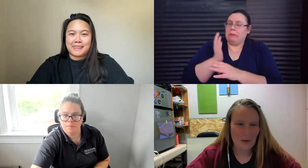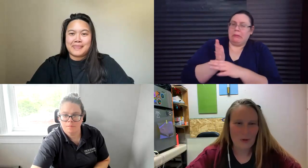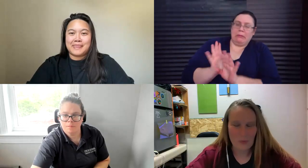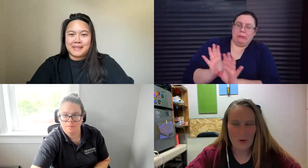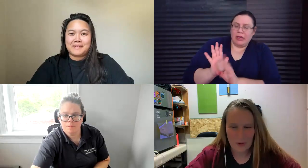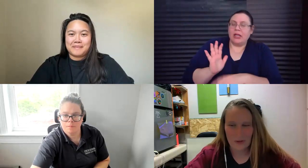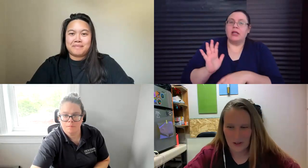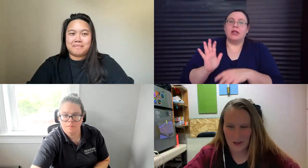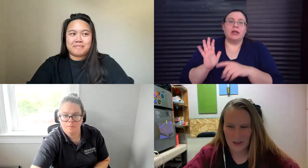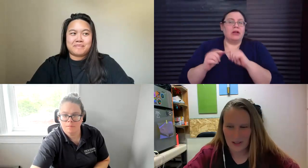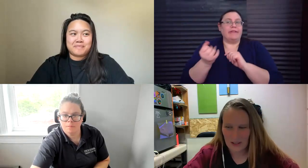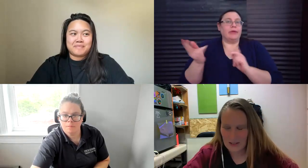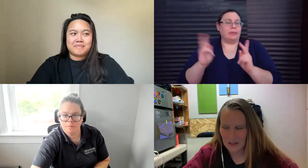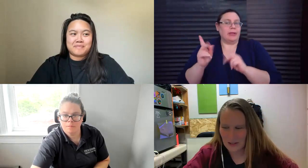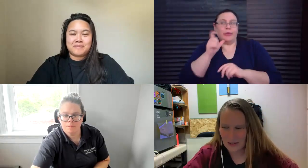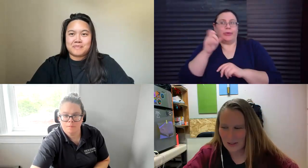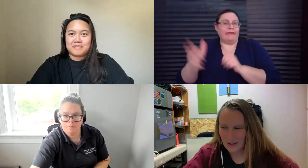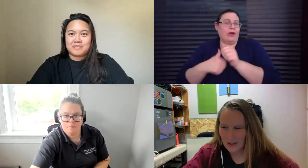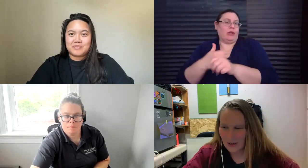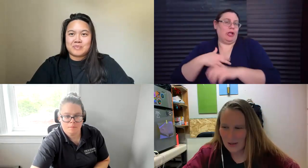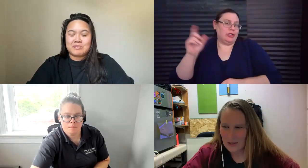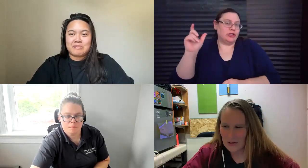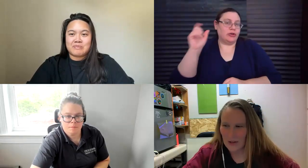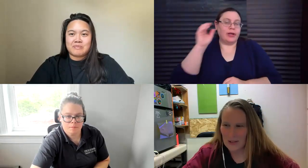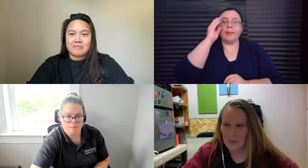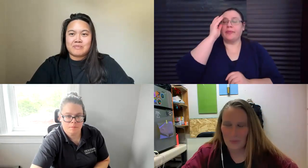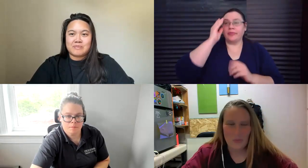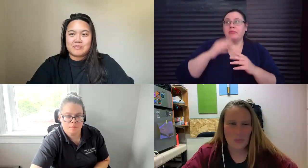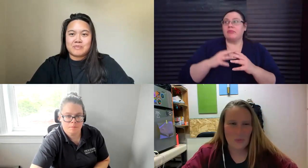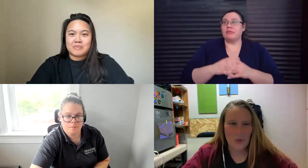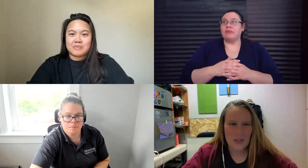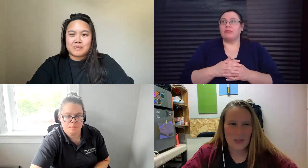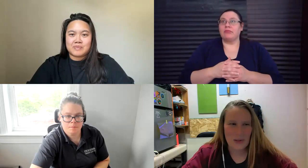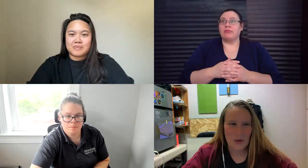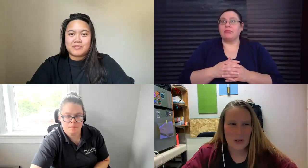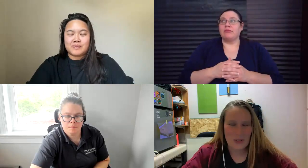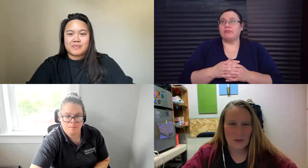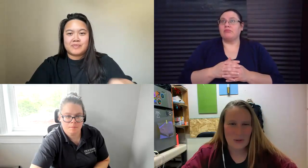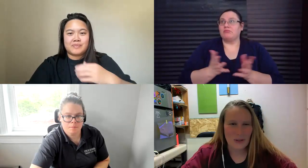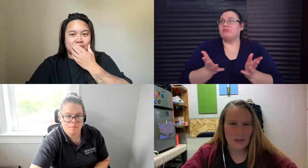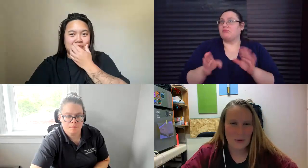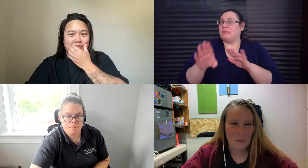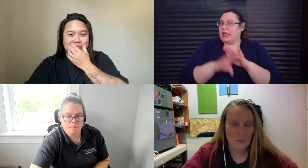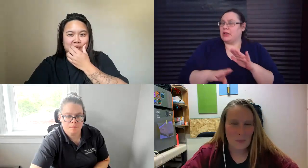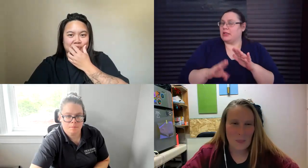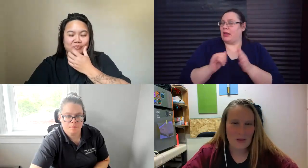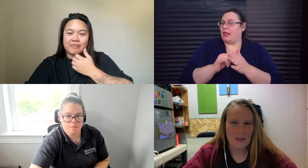I have a few people over there. So that's basically what I do.